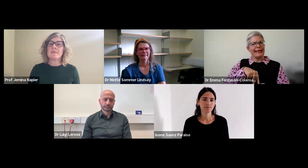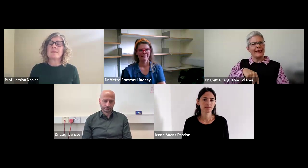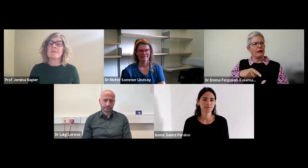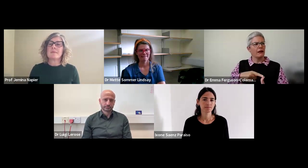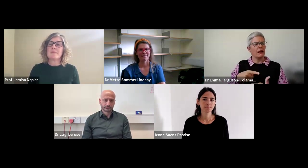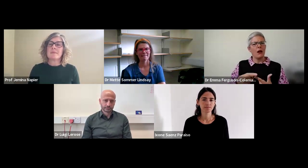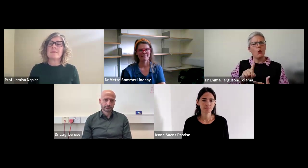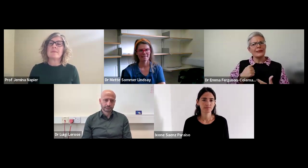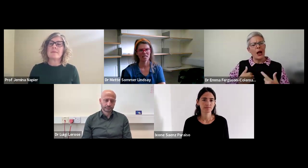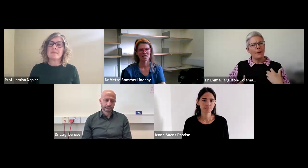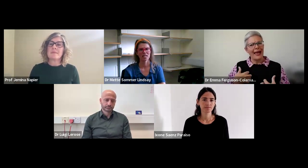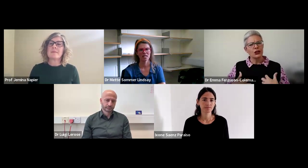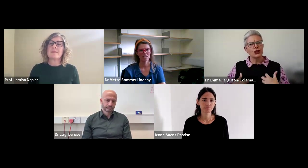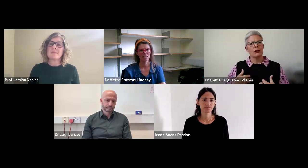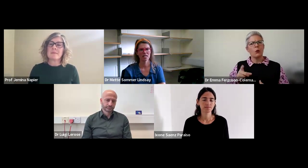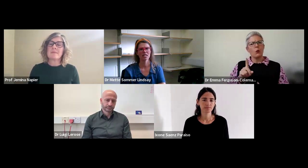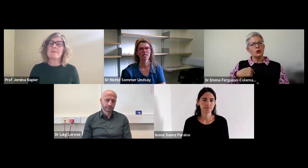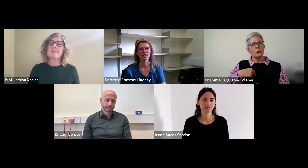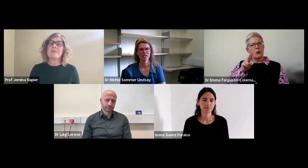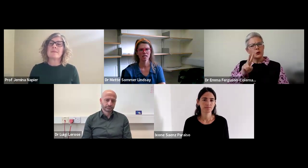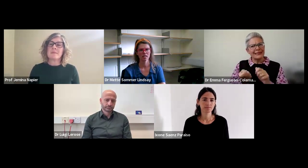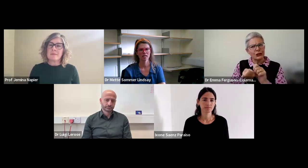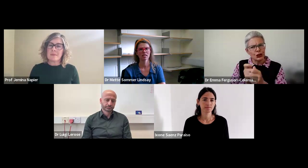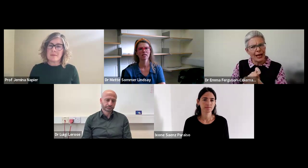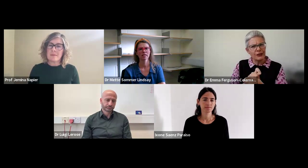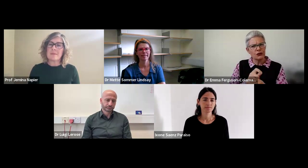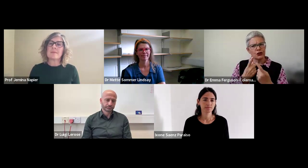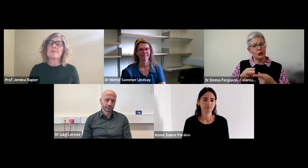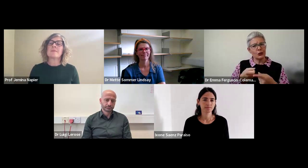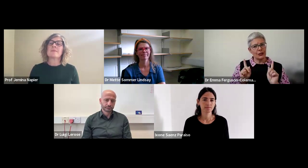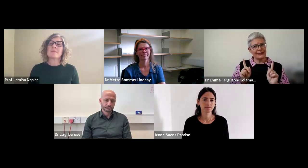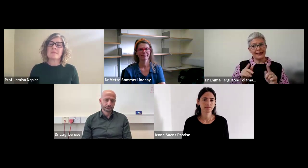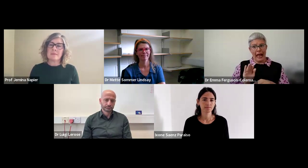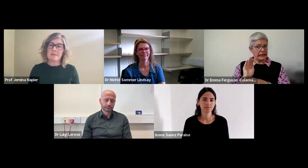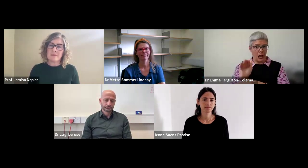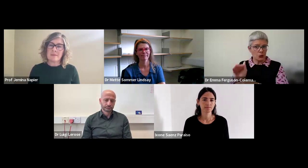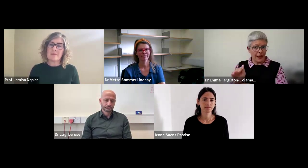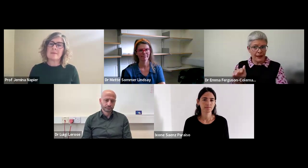We have to be seen in terms of our positioning what our passions are, what we want to see change